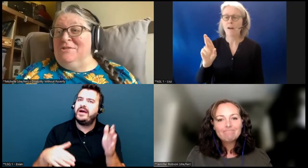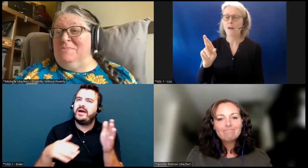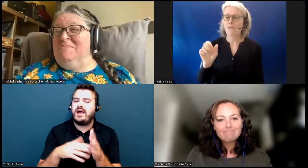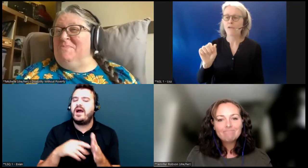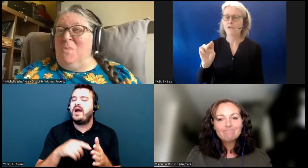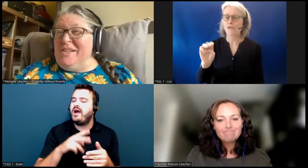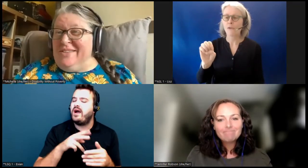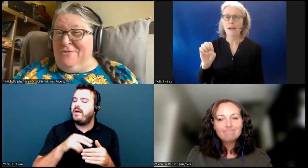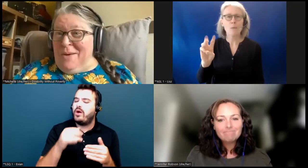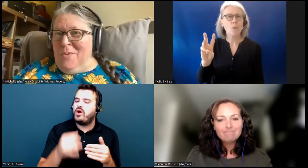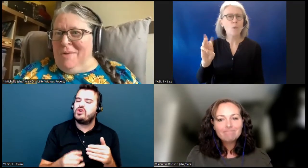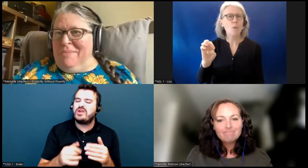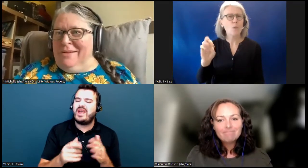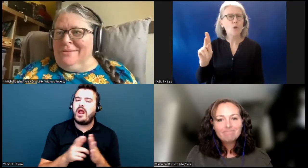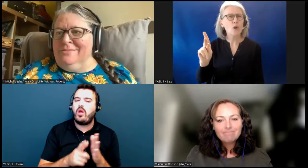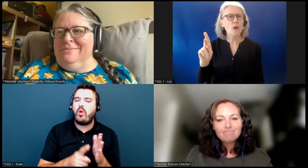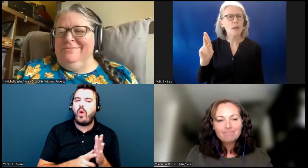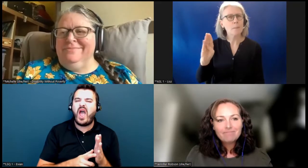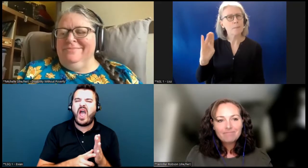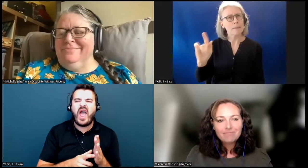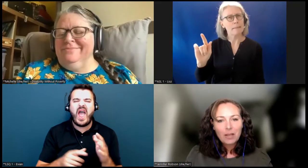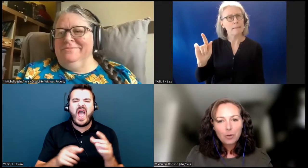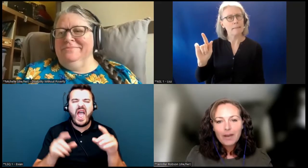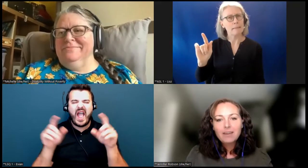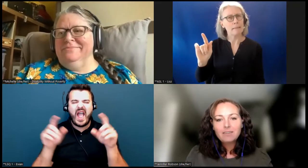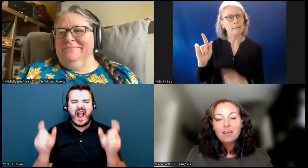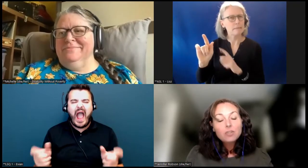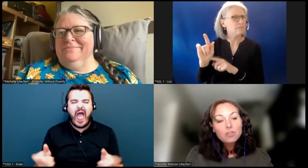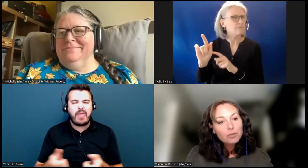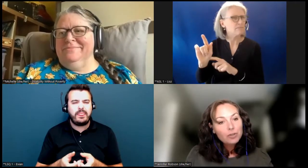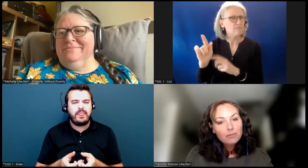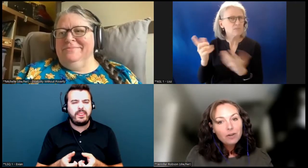US WHAT'S A FRAMEWORK BILL. OKAY. YOU HAVE GIVEN A REALLY NICE OVERVIEW